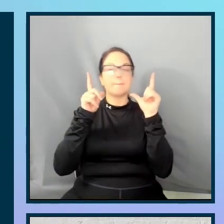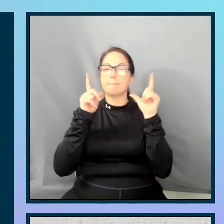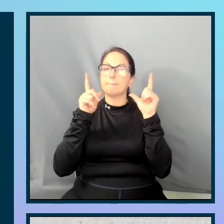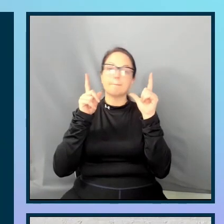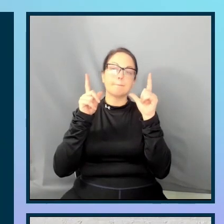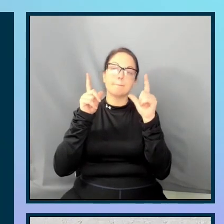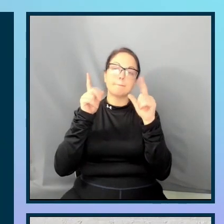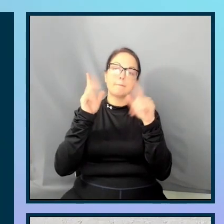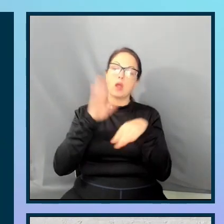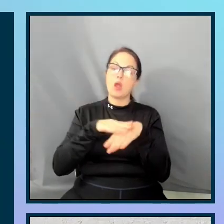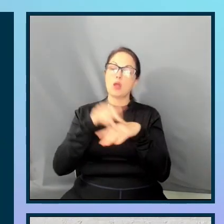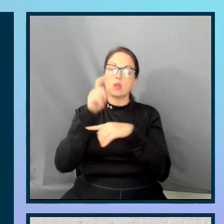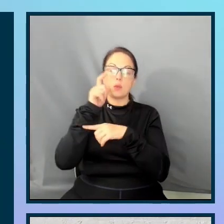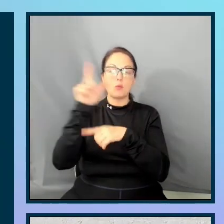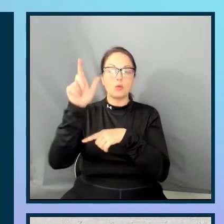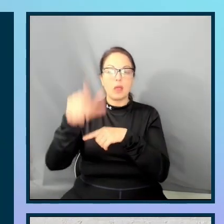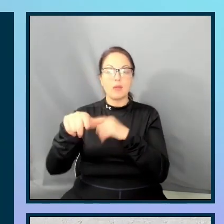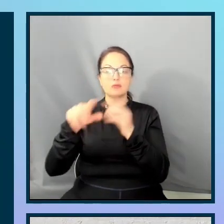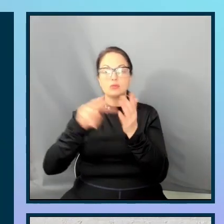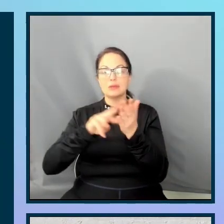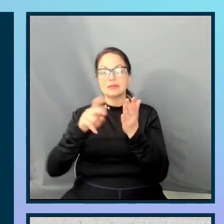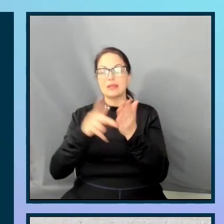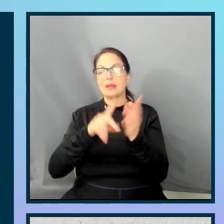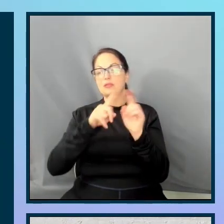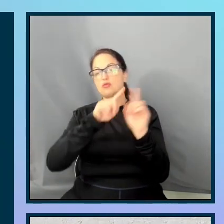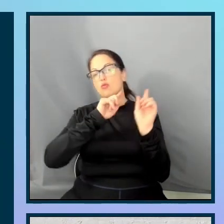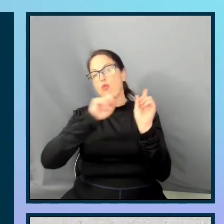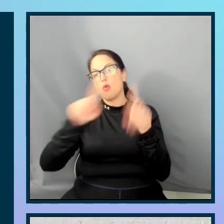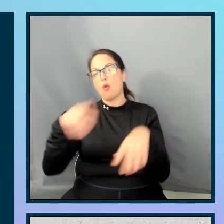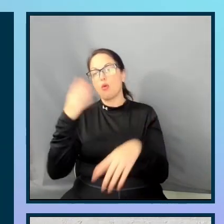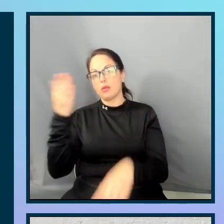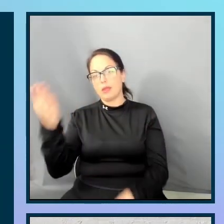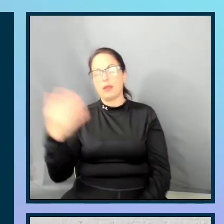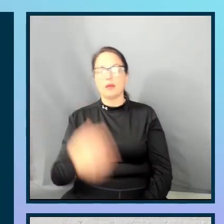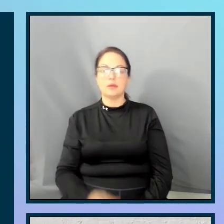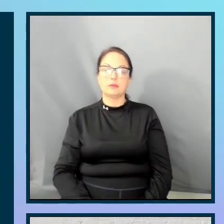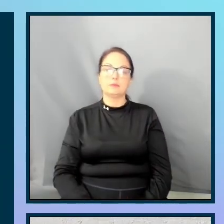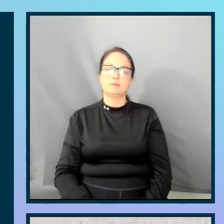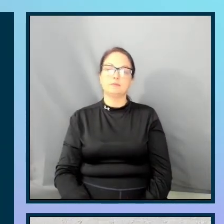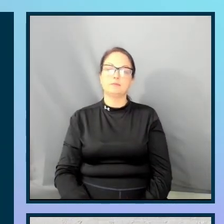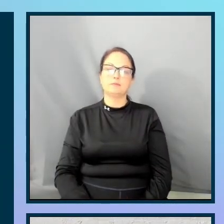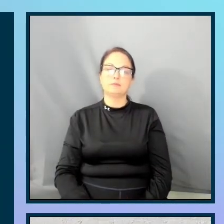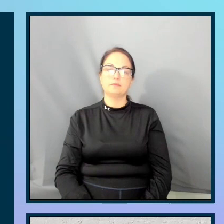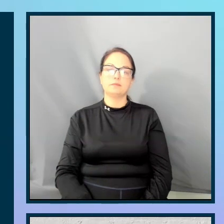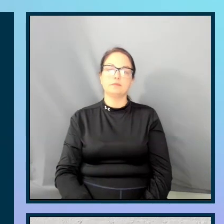you must intend to go there. I was coming to see this to be very true